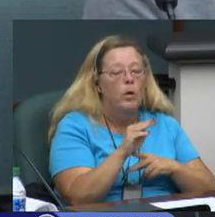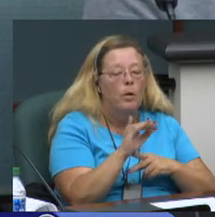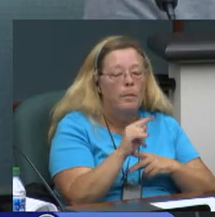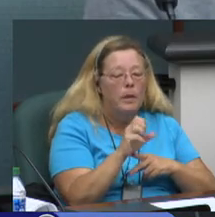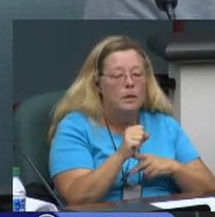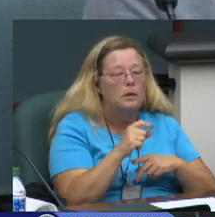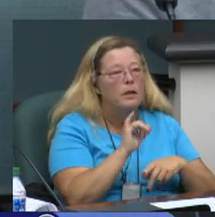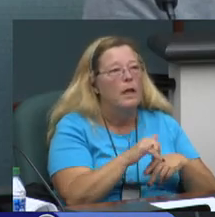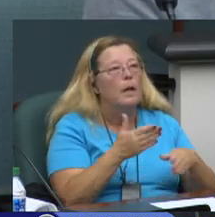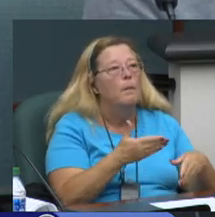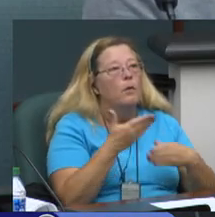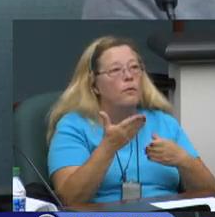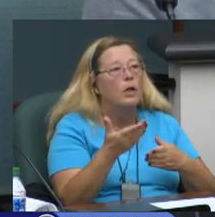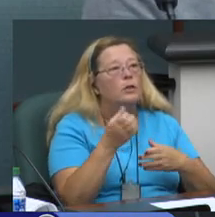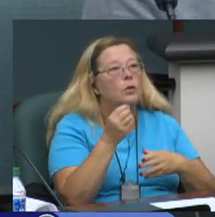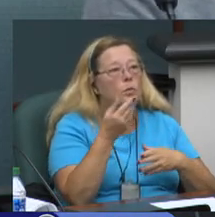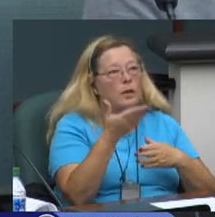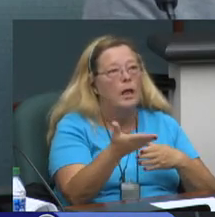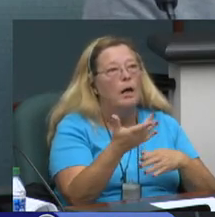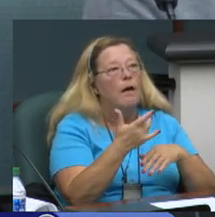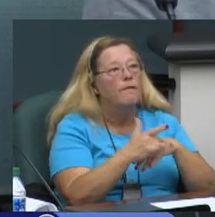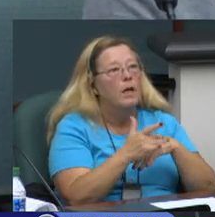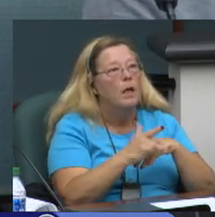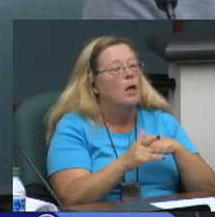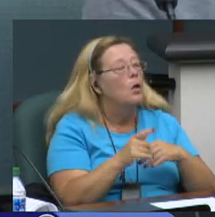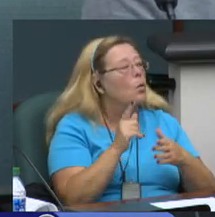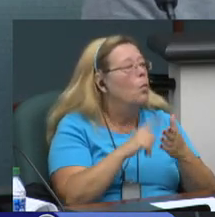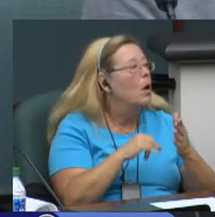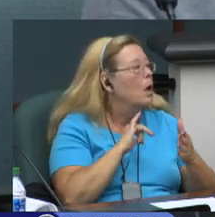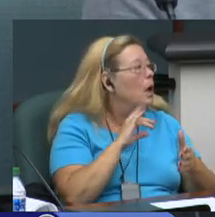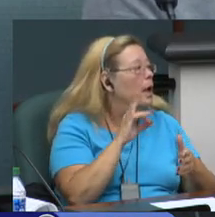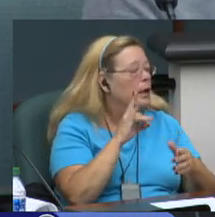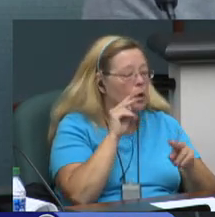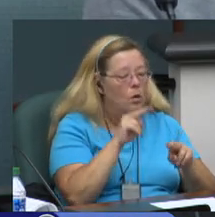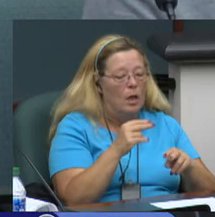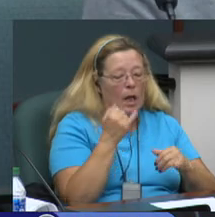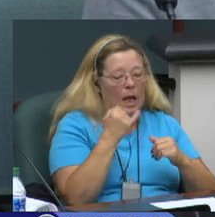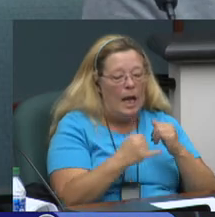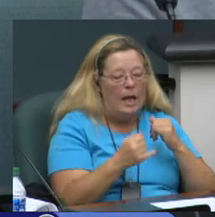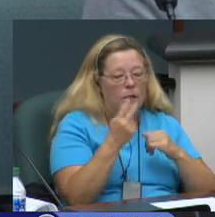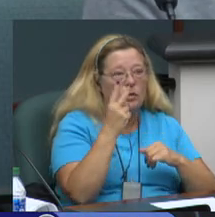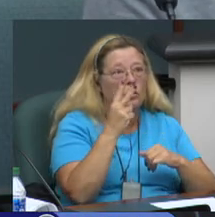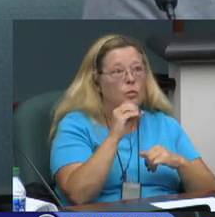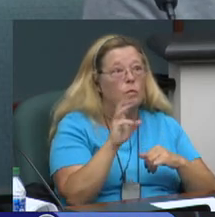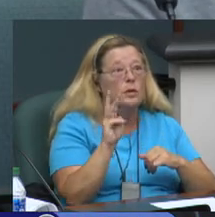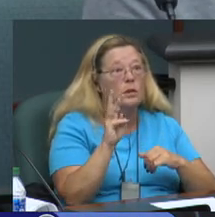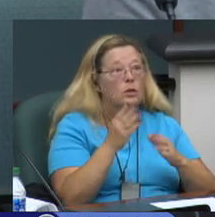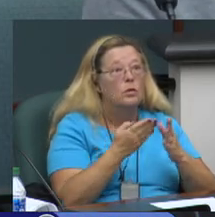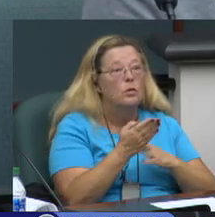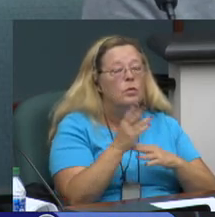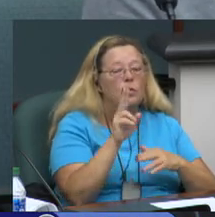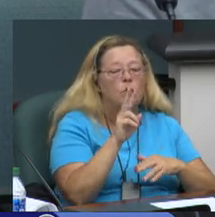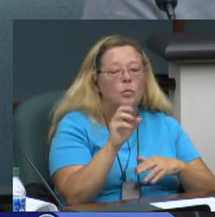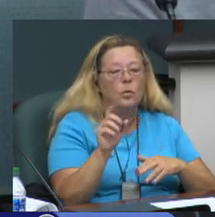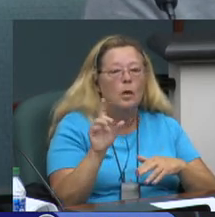readily available what I did is I looked at the last from 2016 through 2018 we